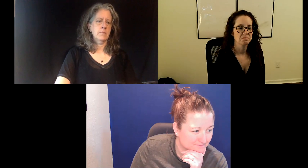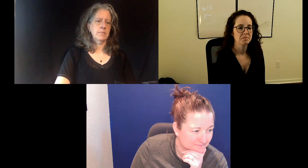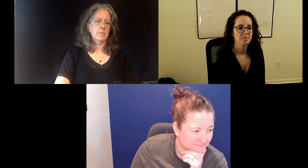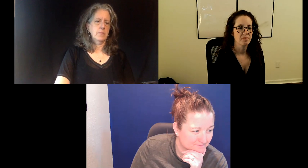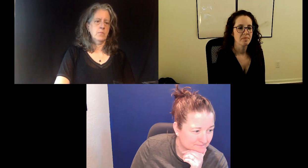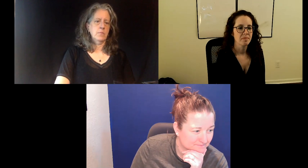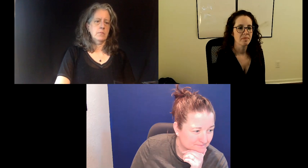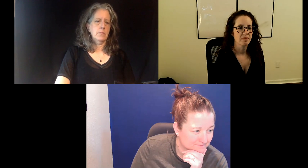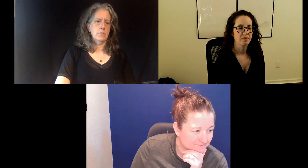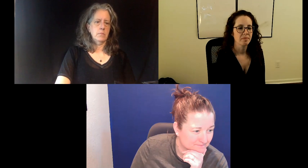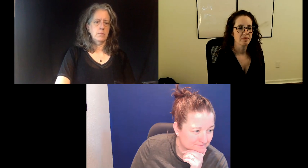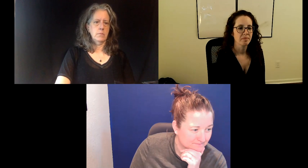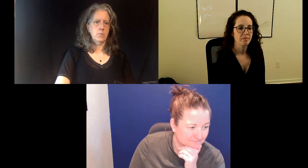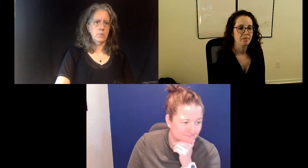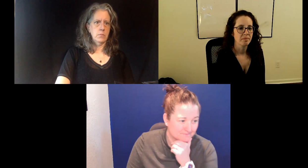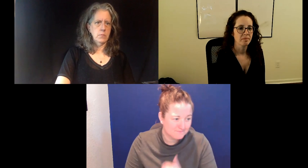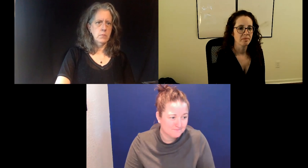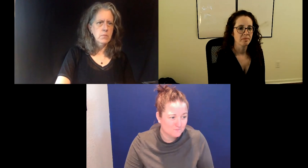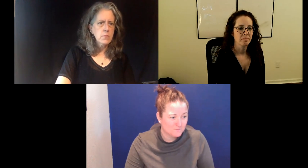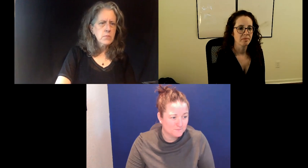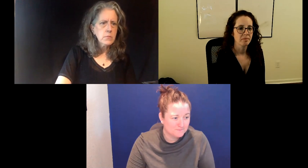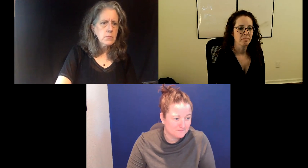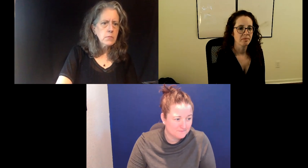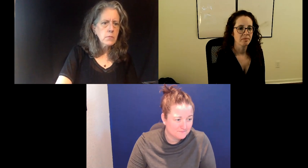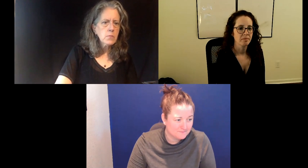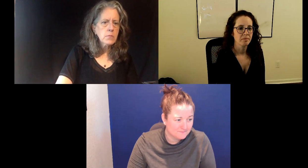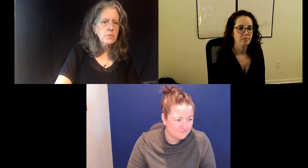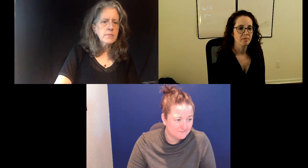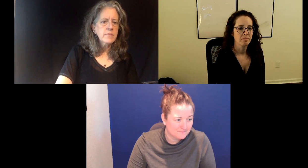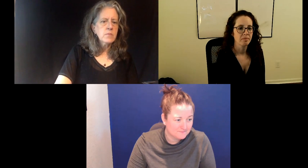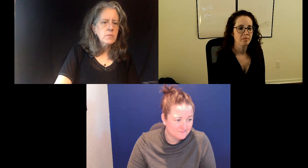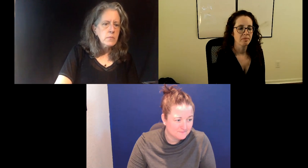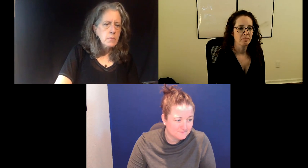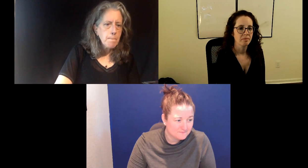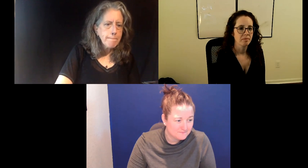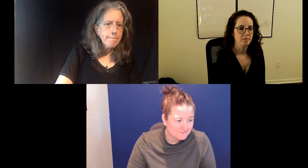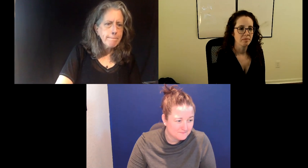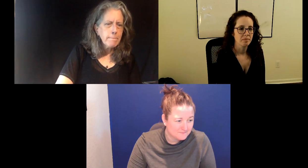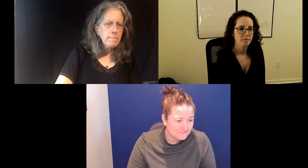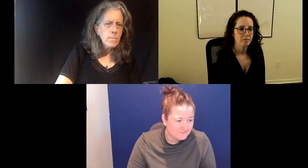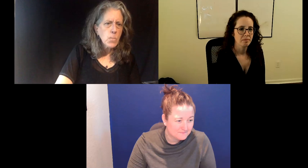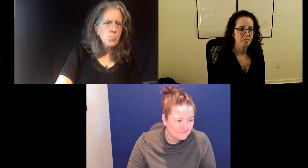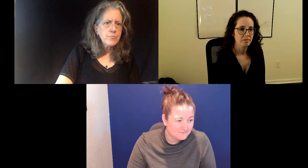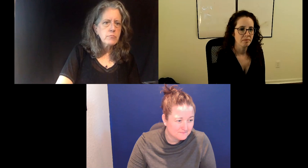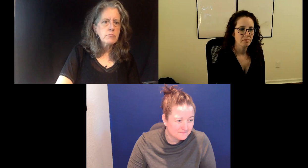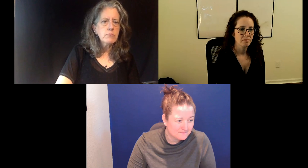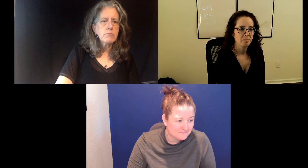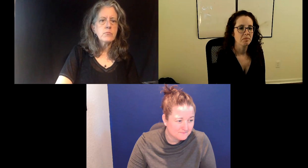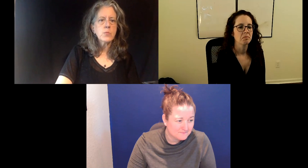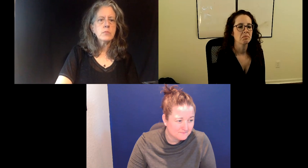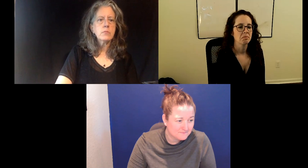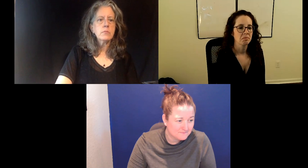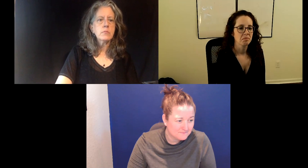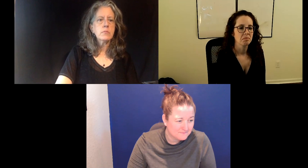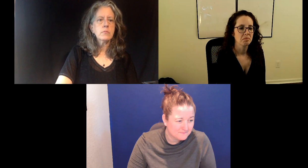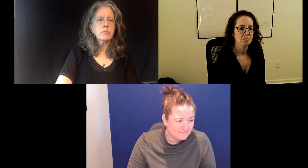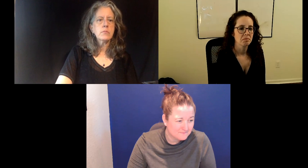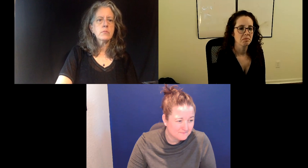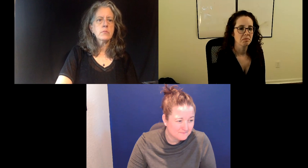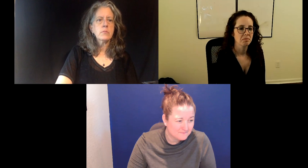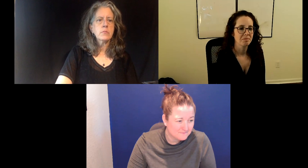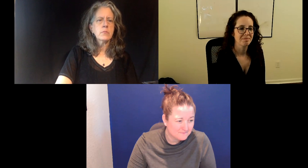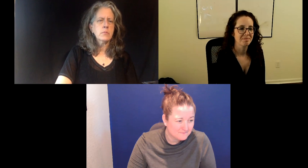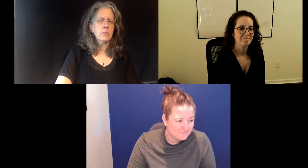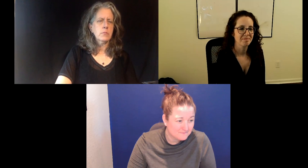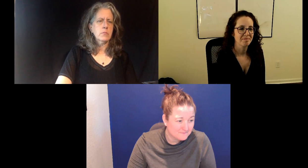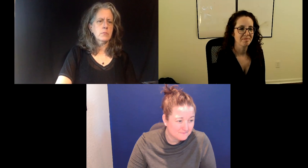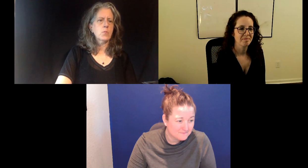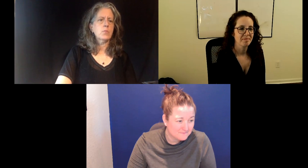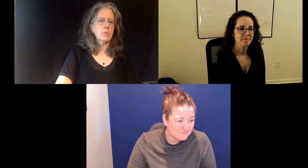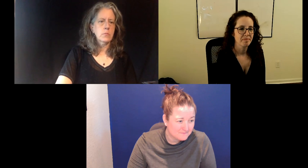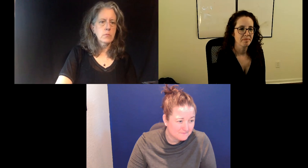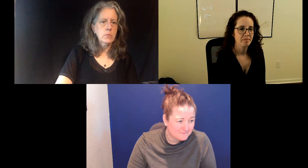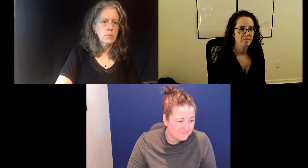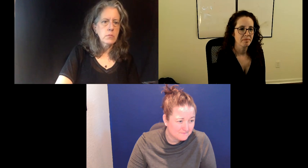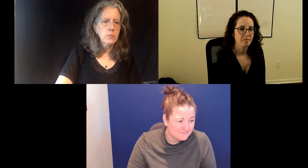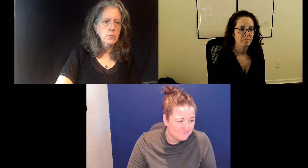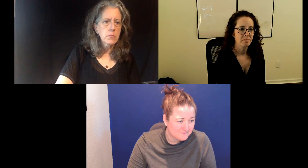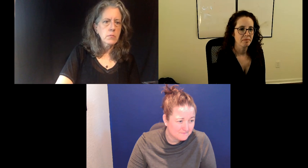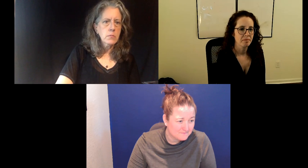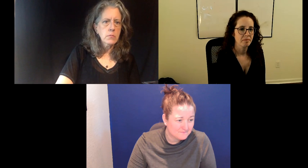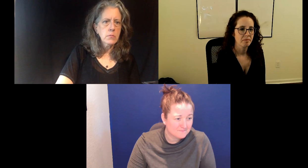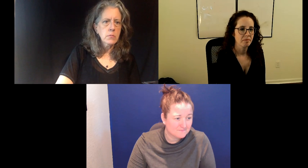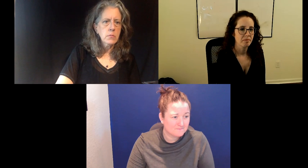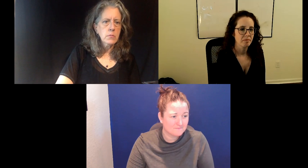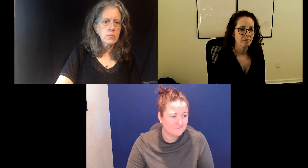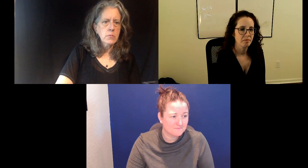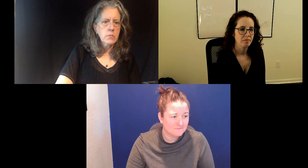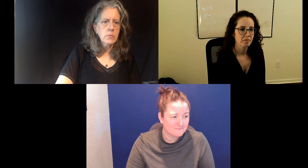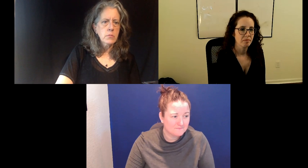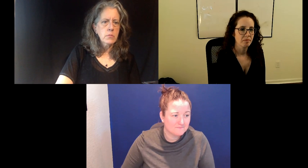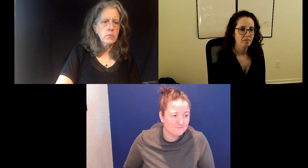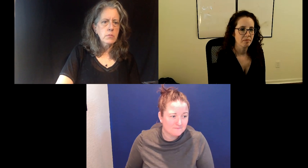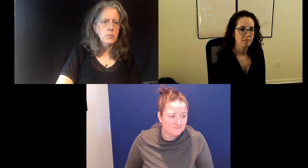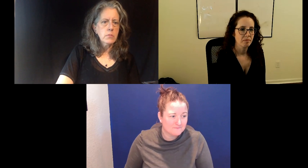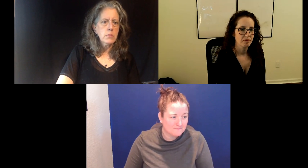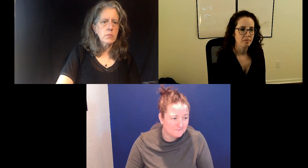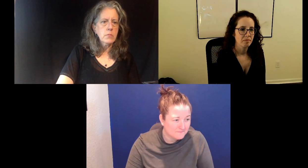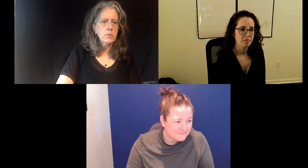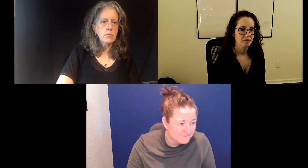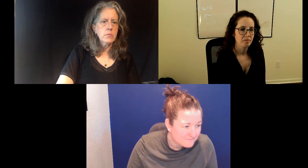that person what that person has said and then you can put it there for a thumbs up